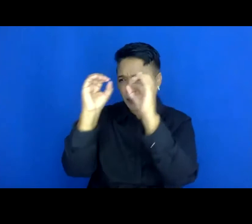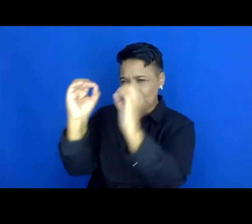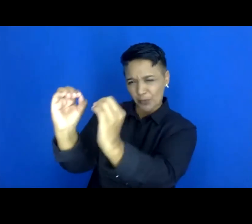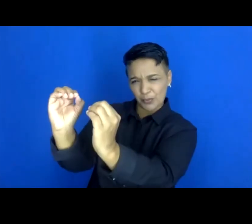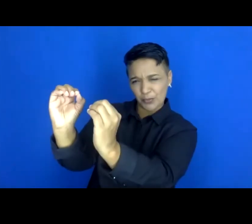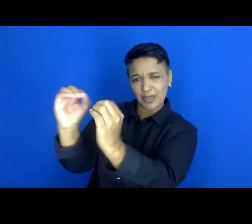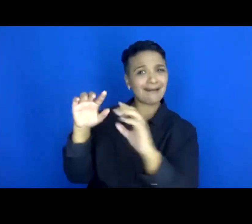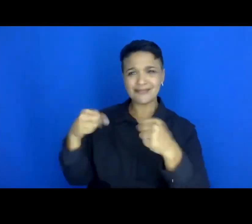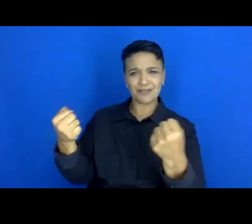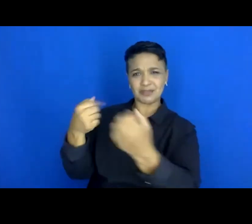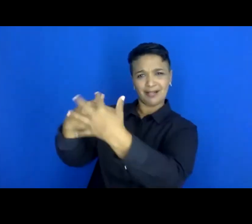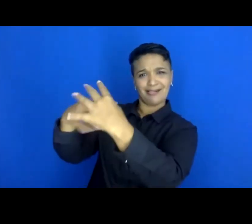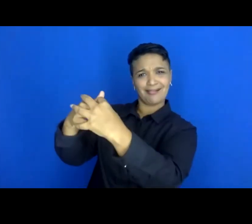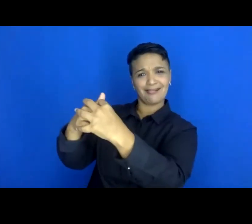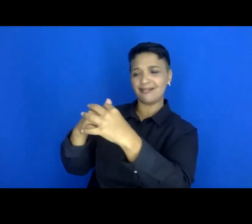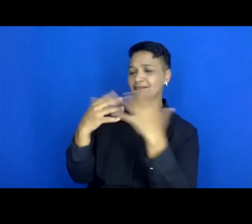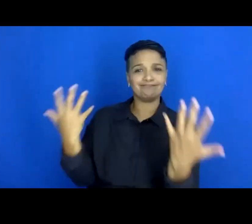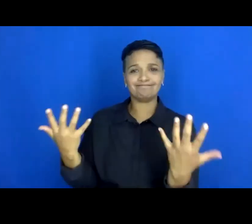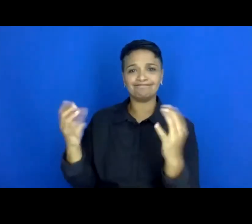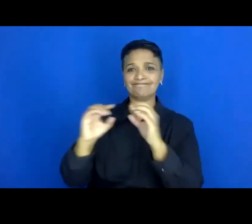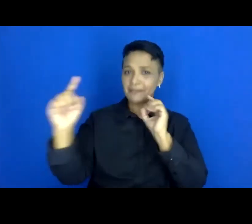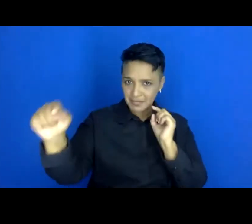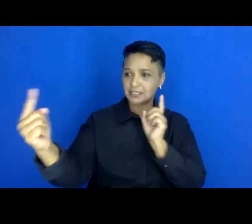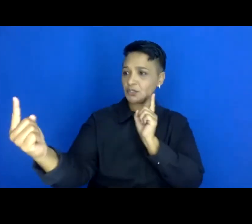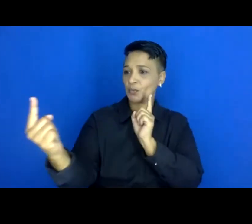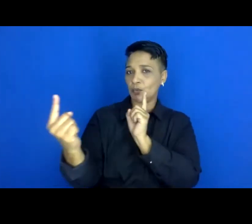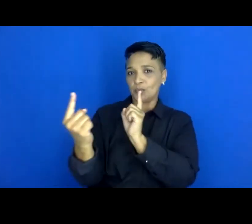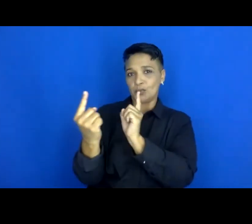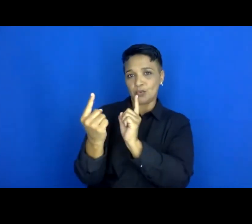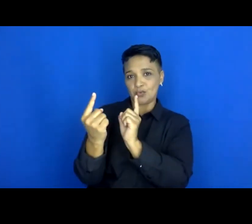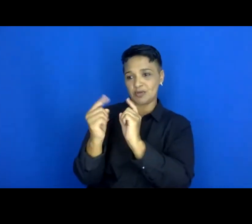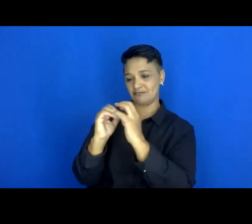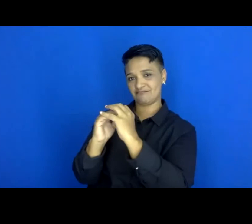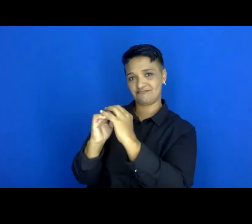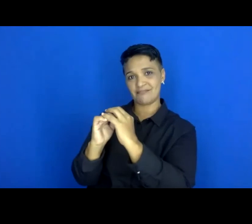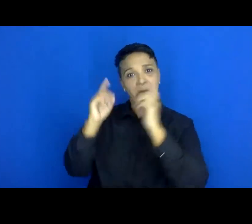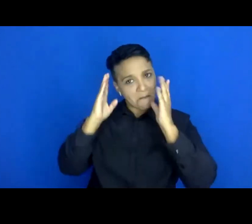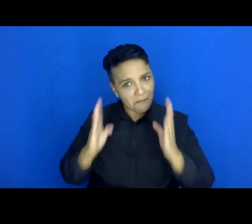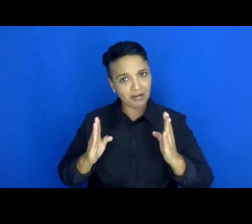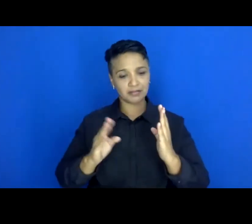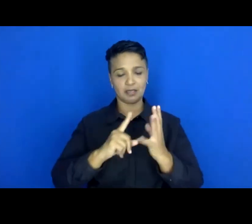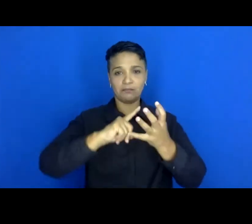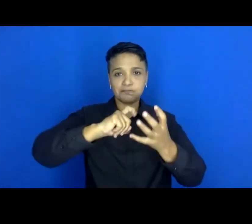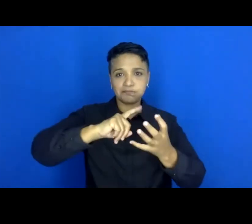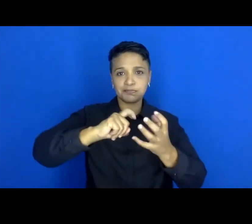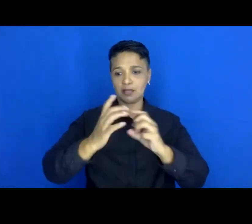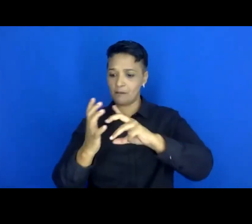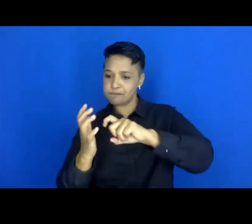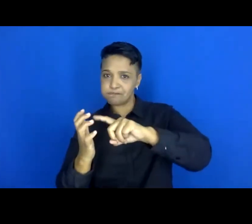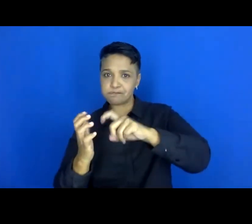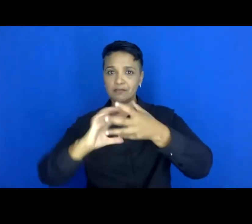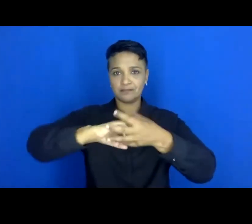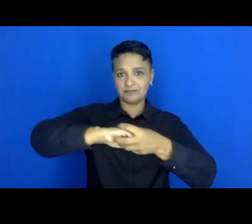sign language you have to move with the sanitizer always so there were many things to learn